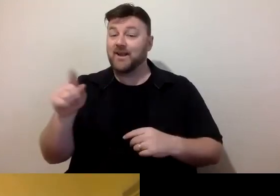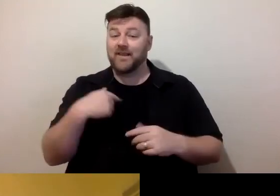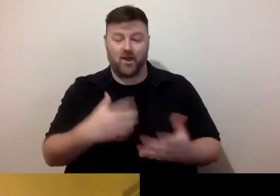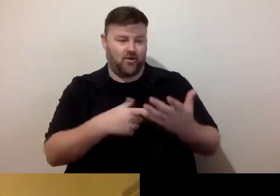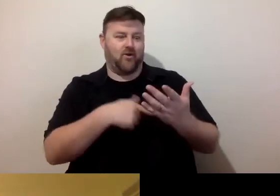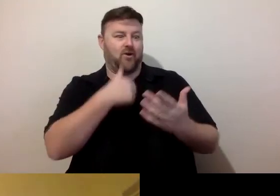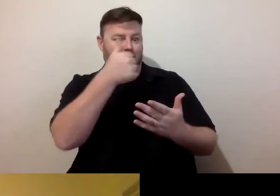And some